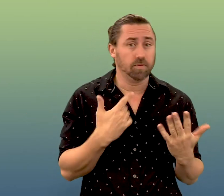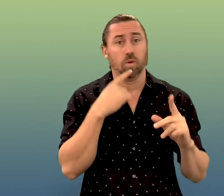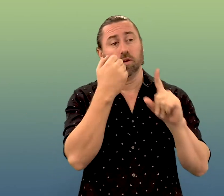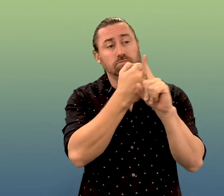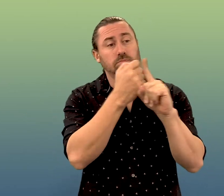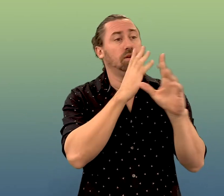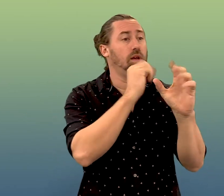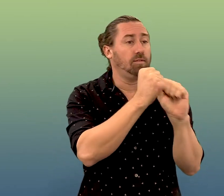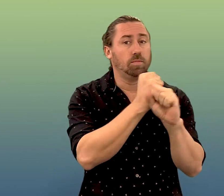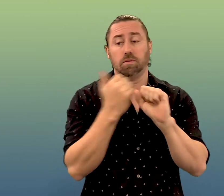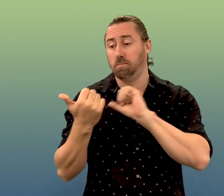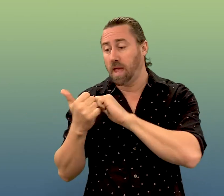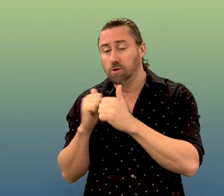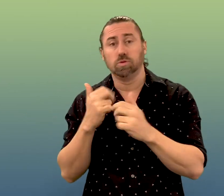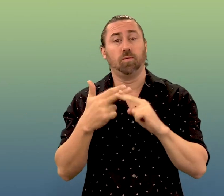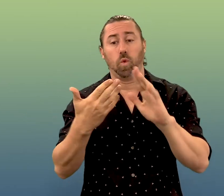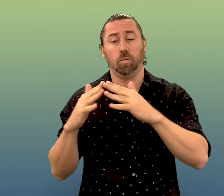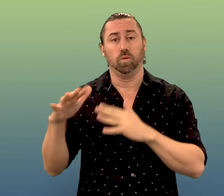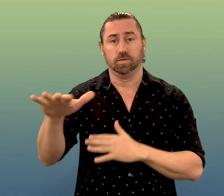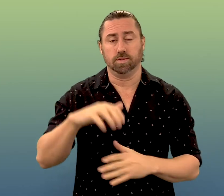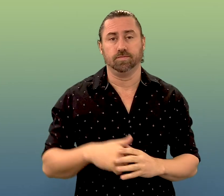Advocate across government partners and community.